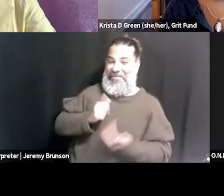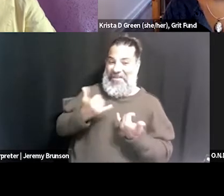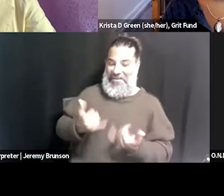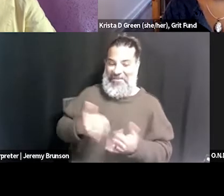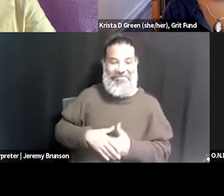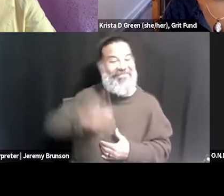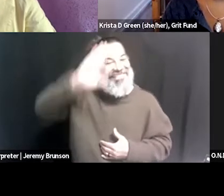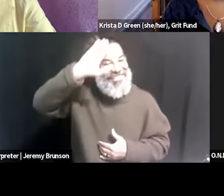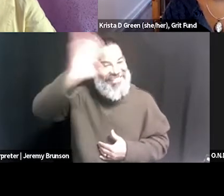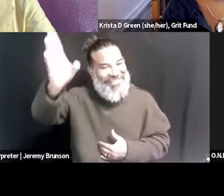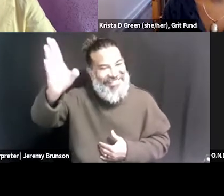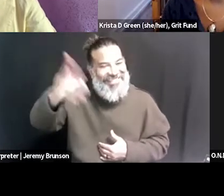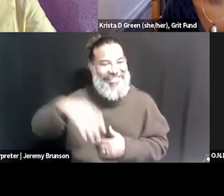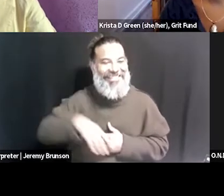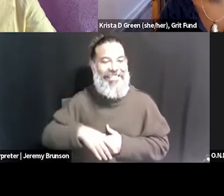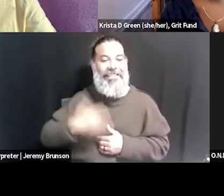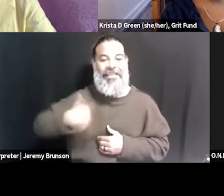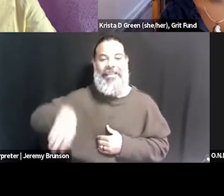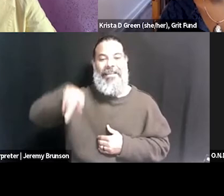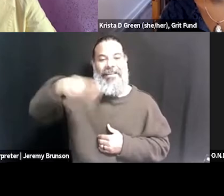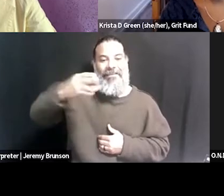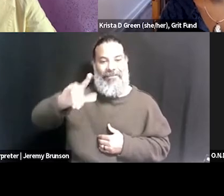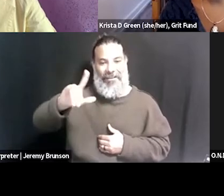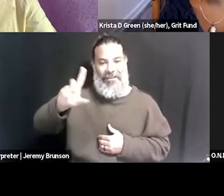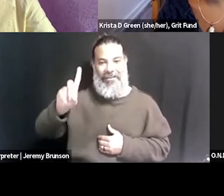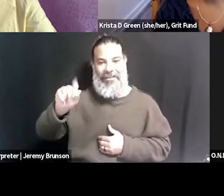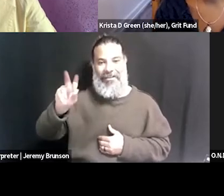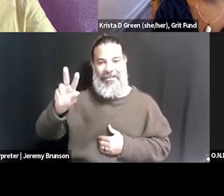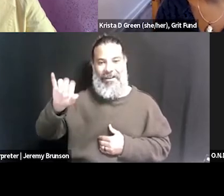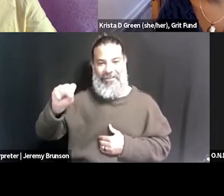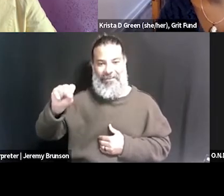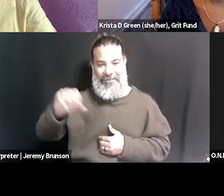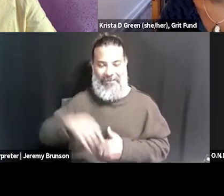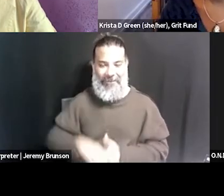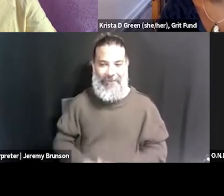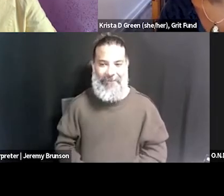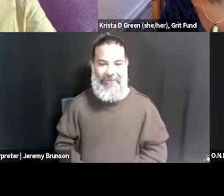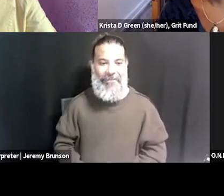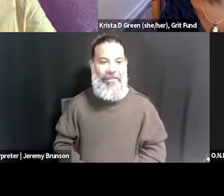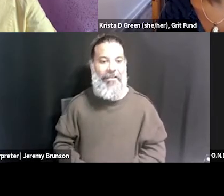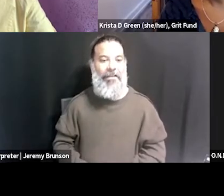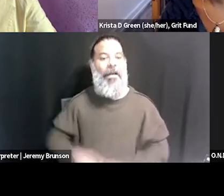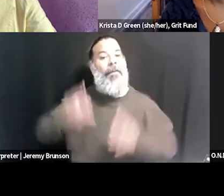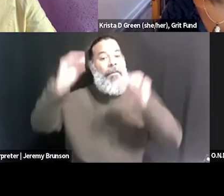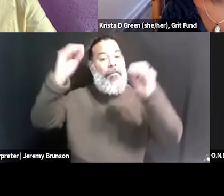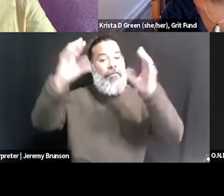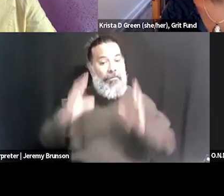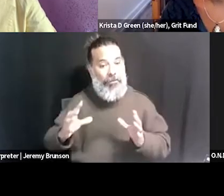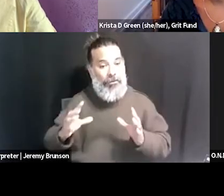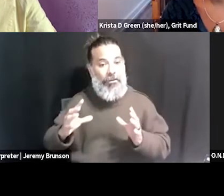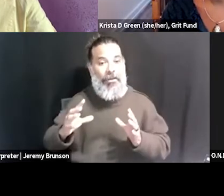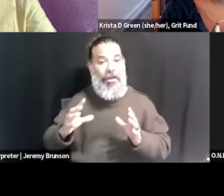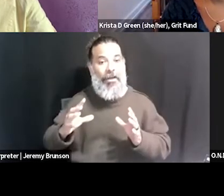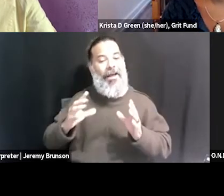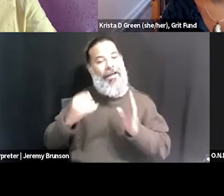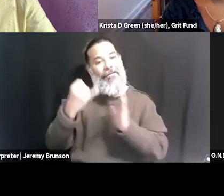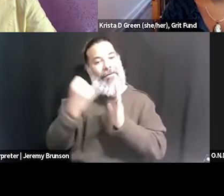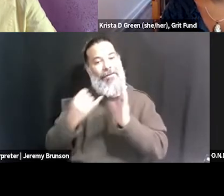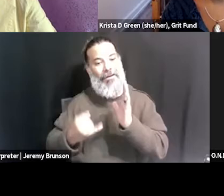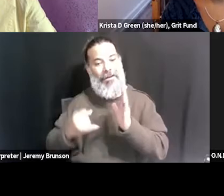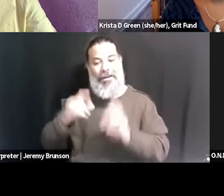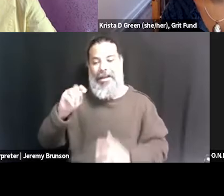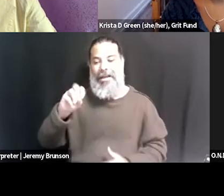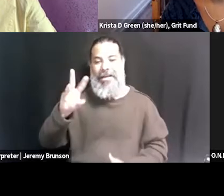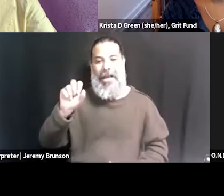Hi, I'm Phil Davis, I'm a professor of animation at Towson University.